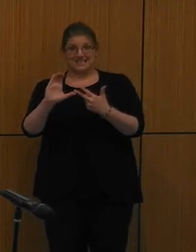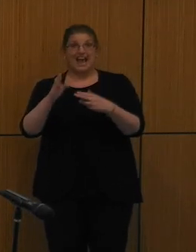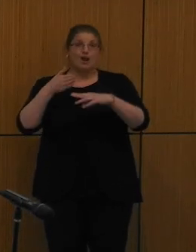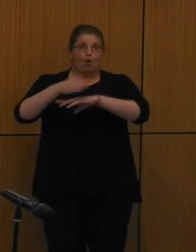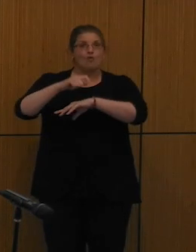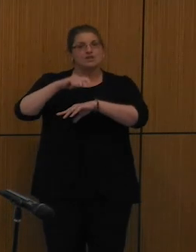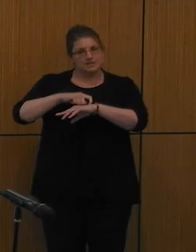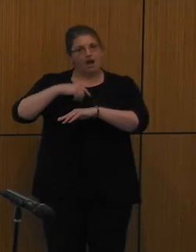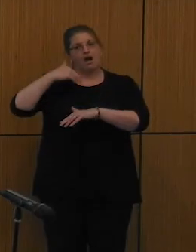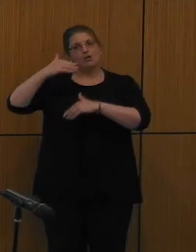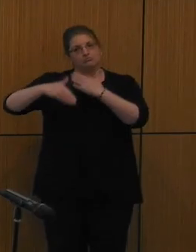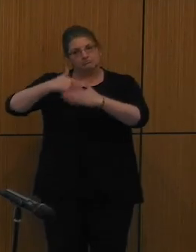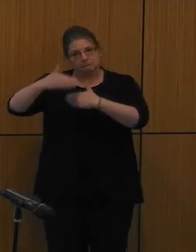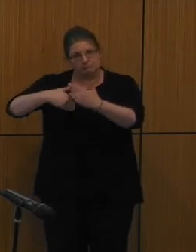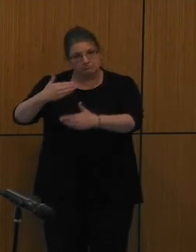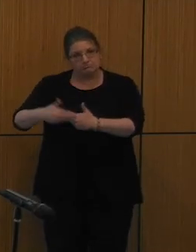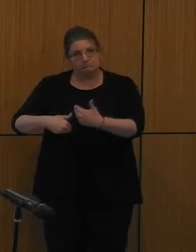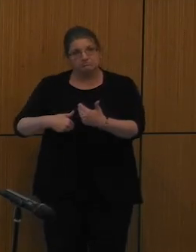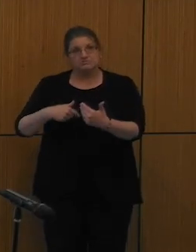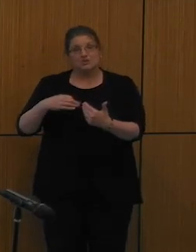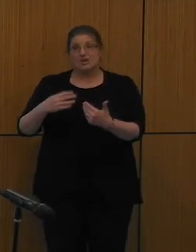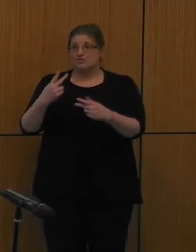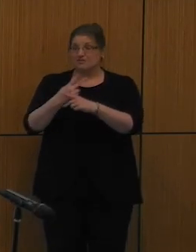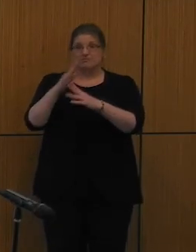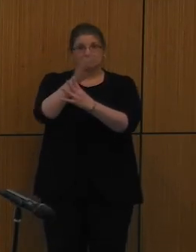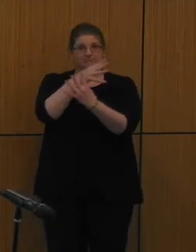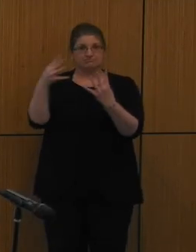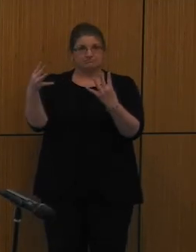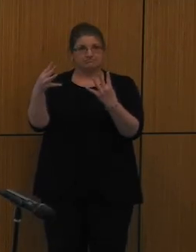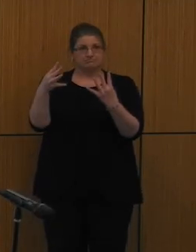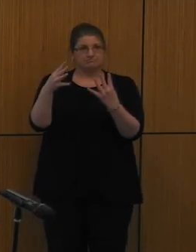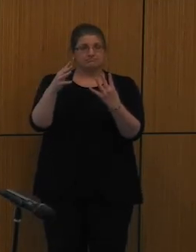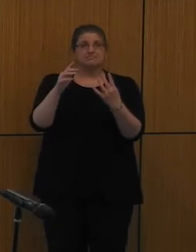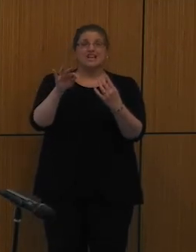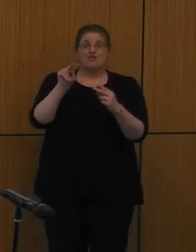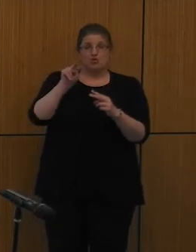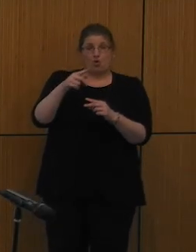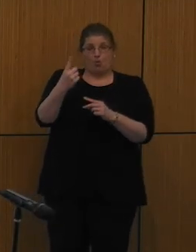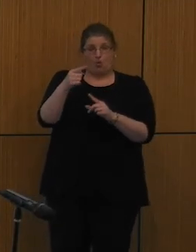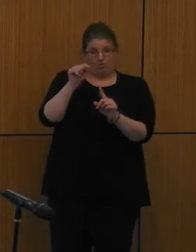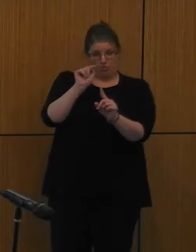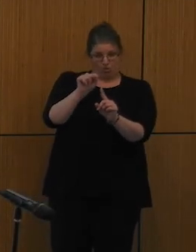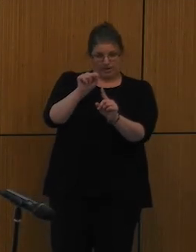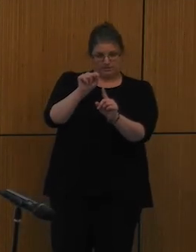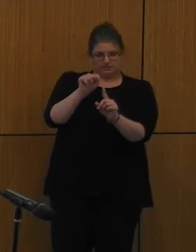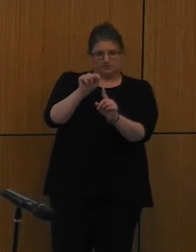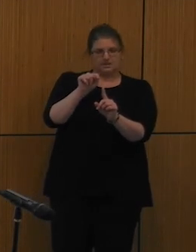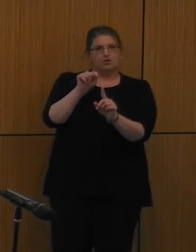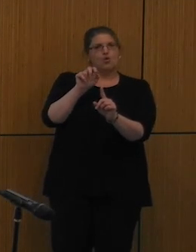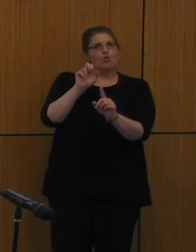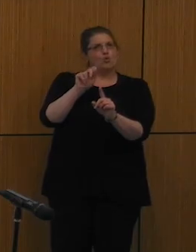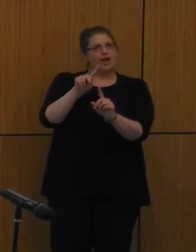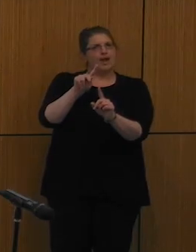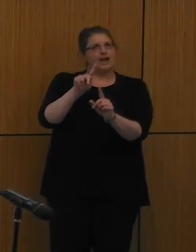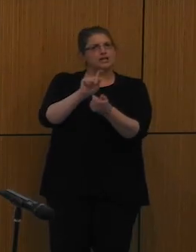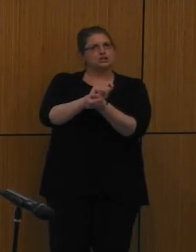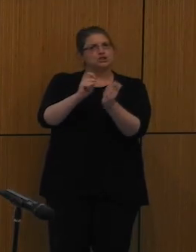So when you plot that you want to plot that as if you're looking at one point and asking what is going to be the changes in concentrations of the three